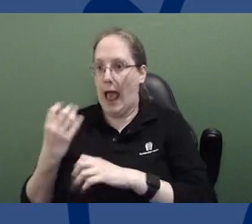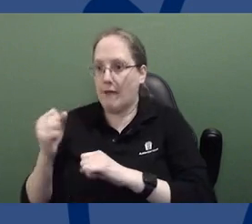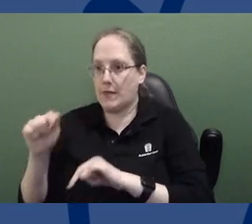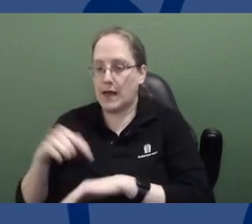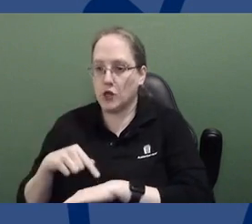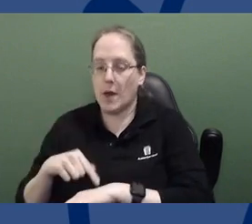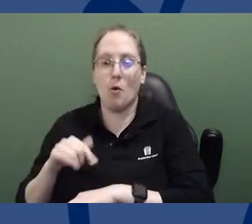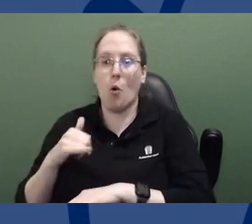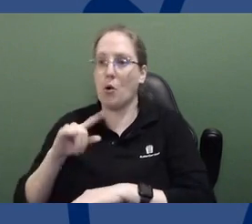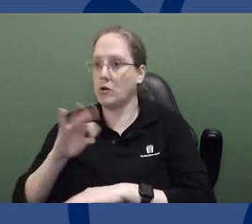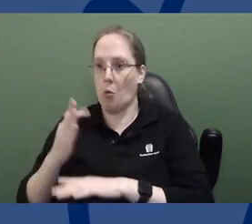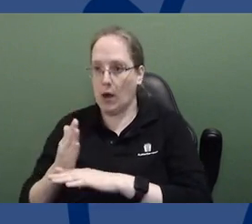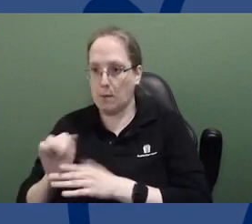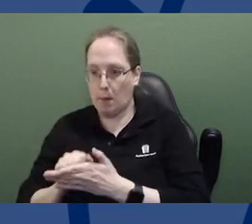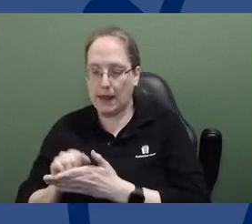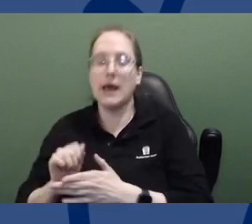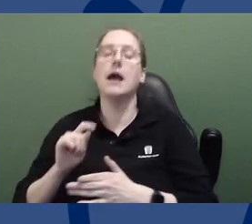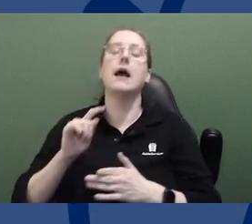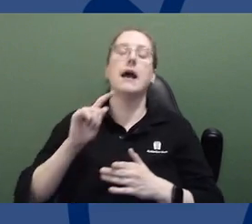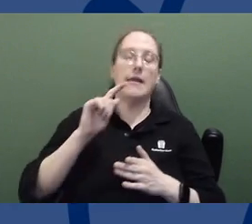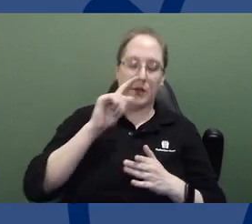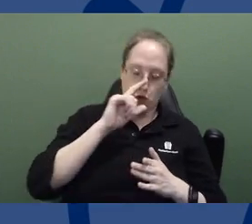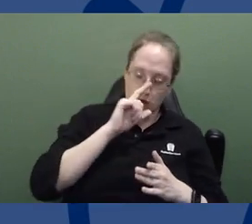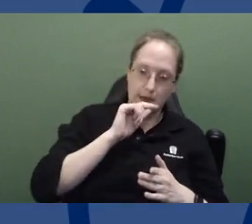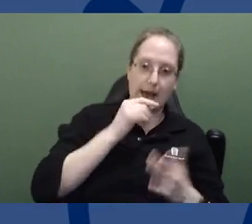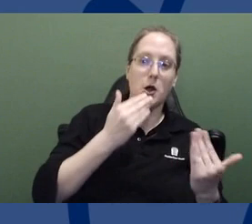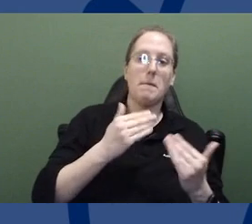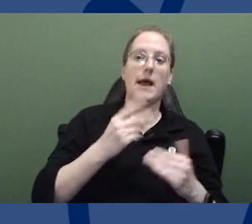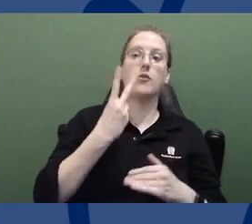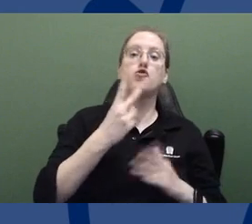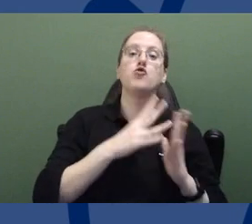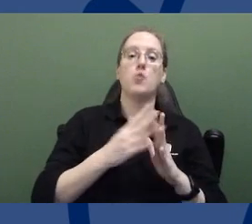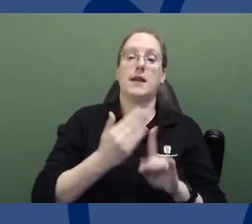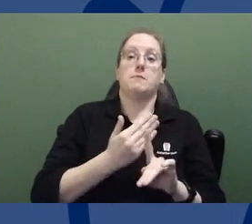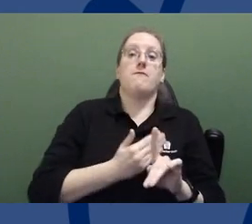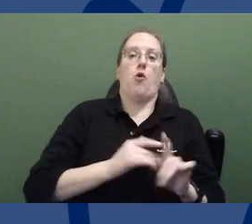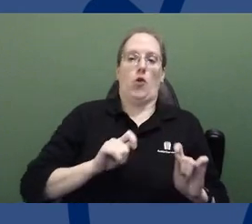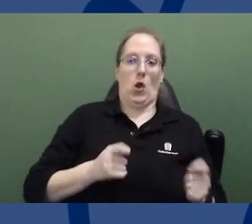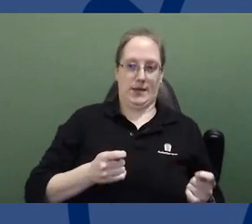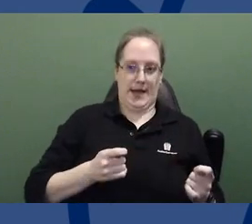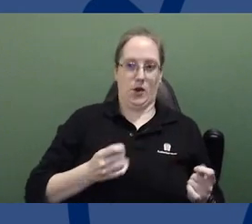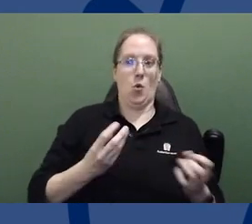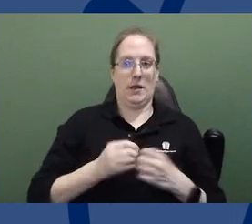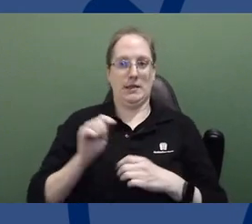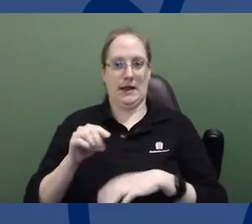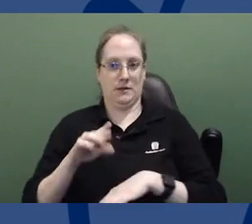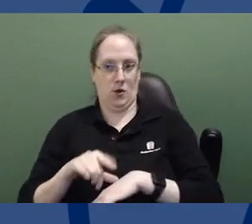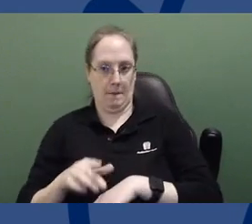Thanks, Michael. And that's been updated on the Service NSW website. So anyone who